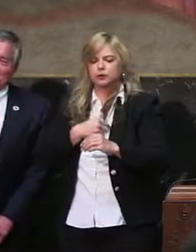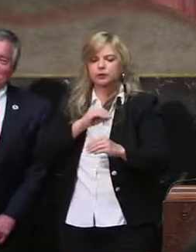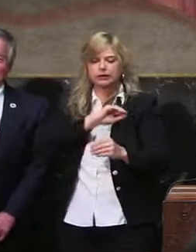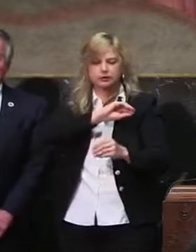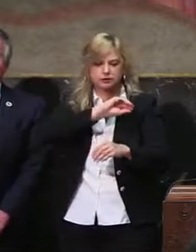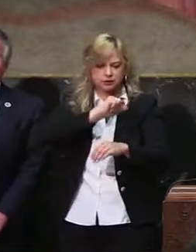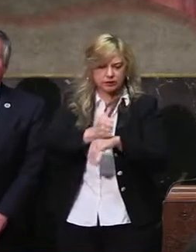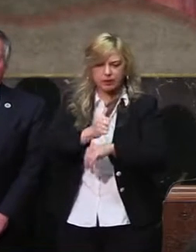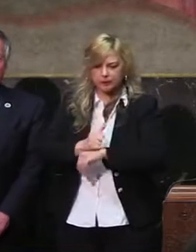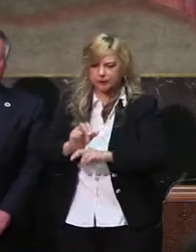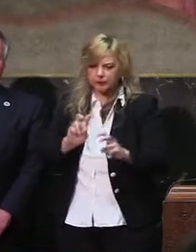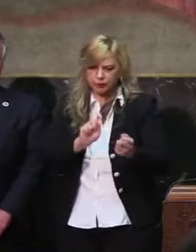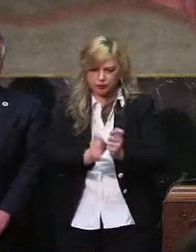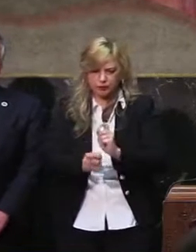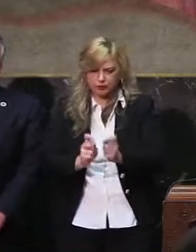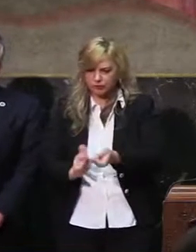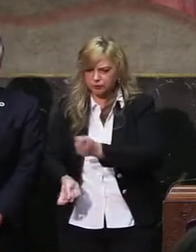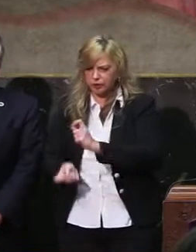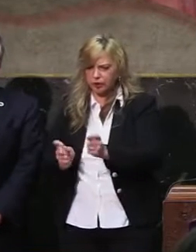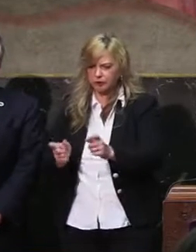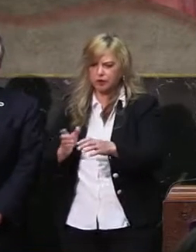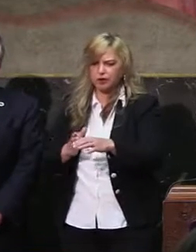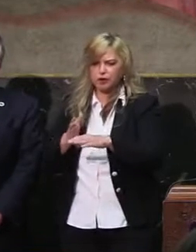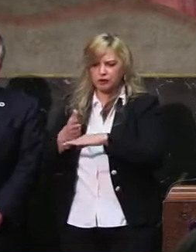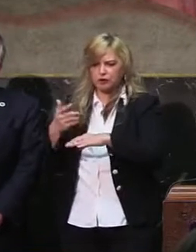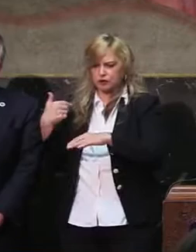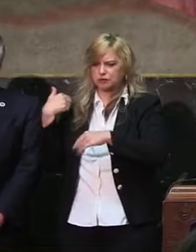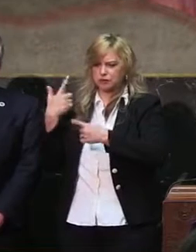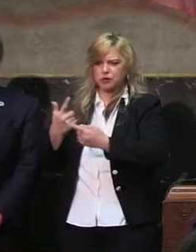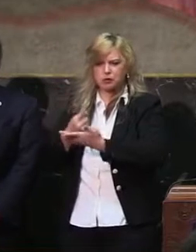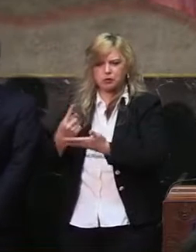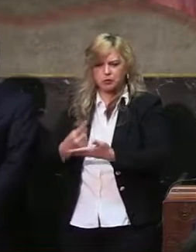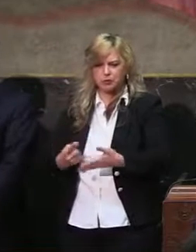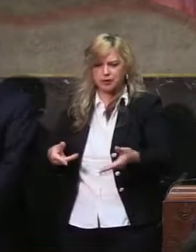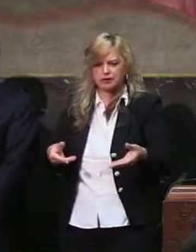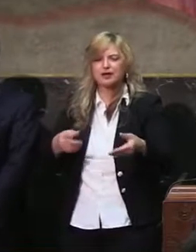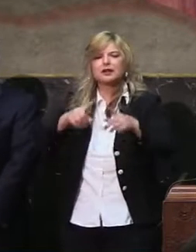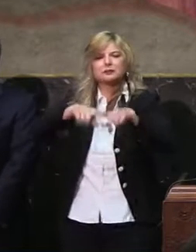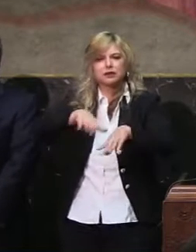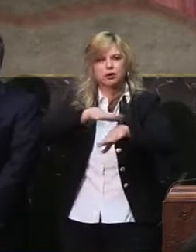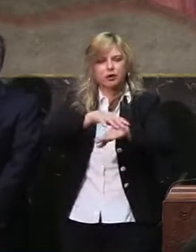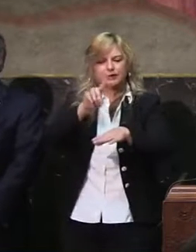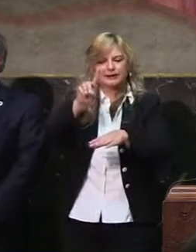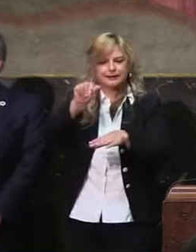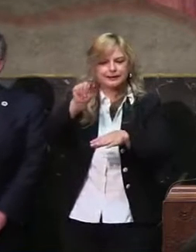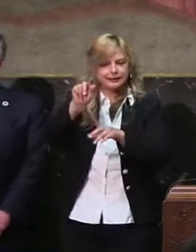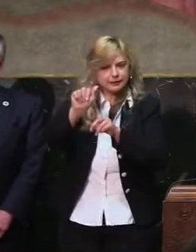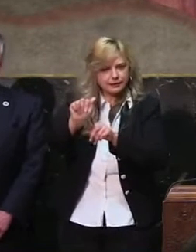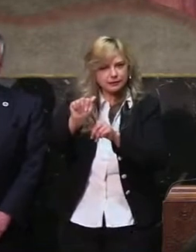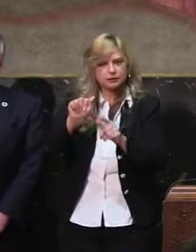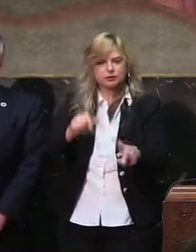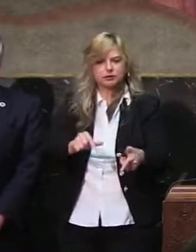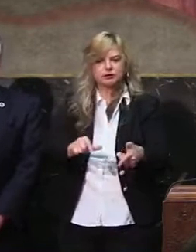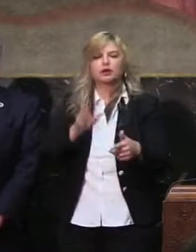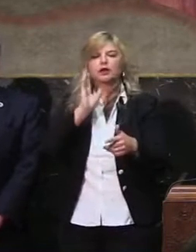clearly based on evidence and data will give us an opportunity to have a safer state devastate this offends